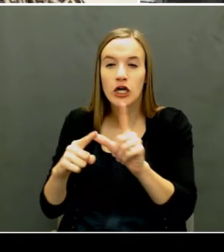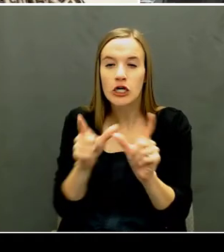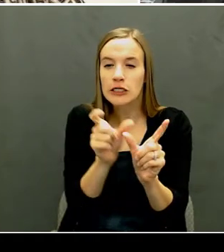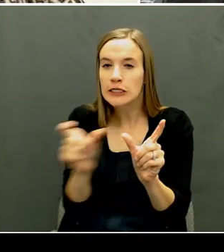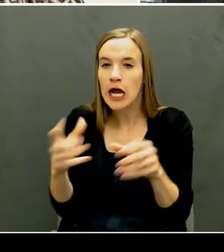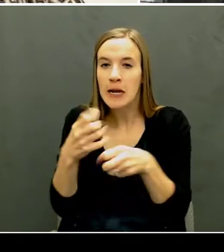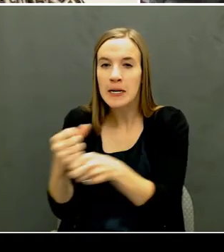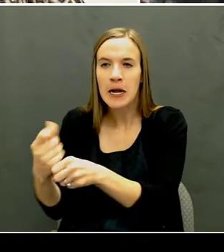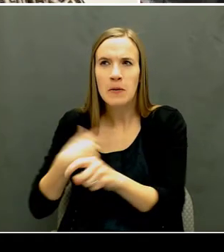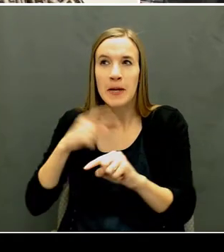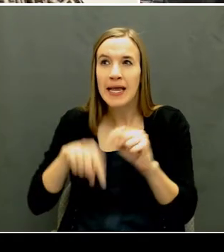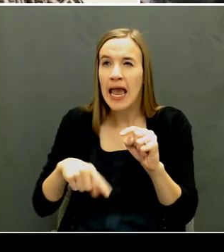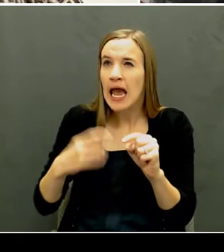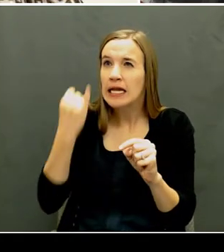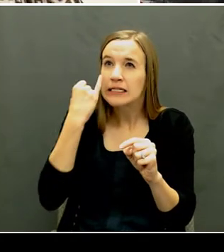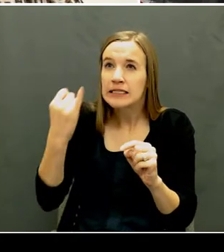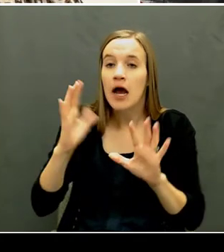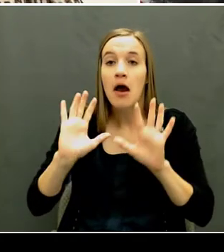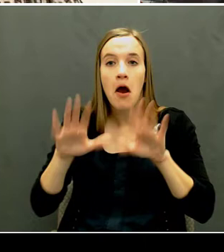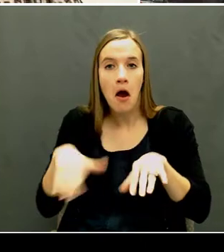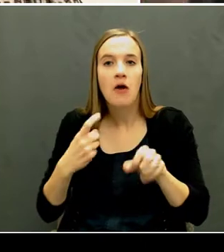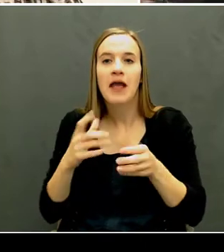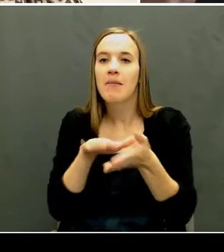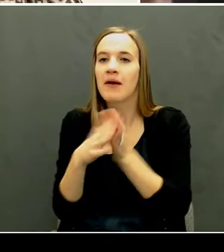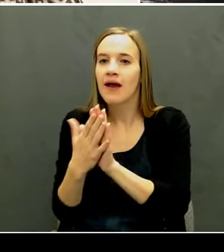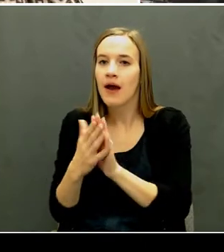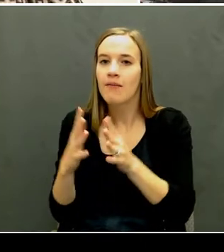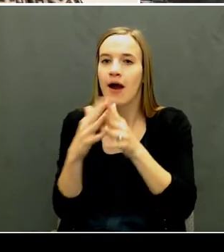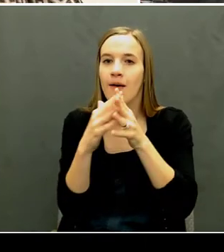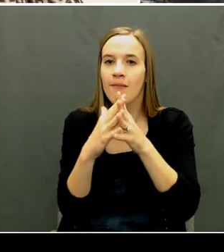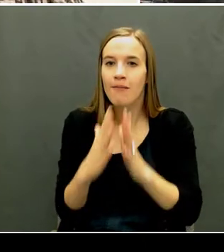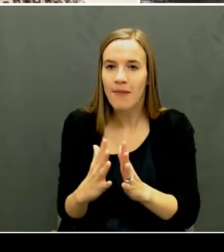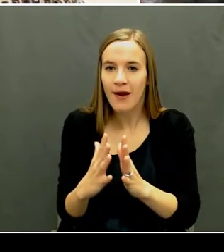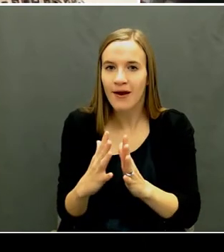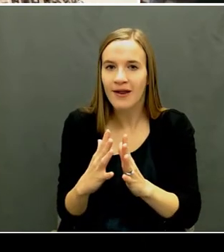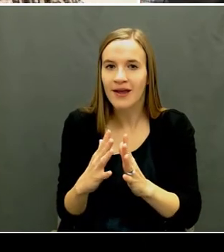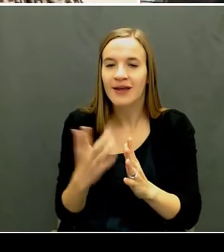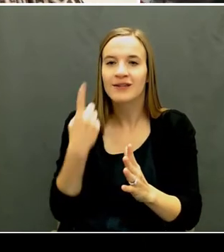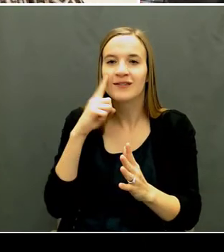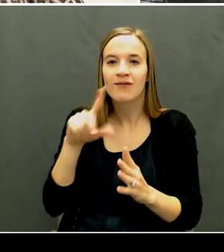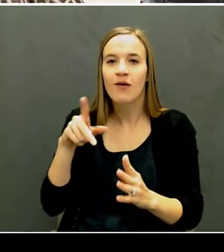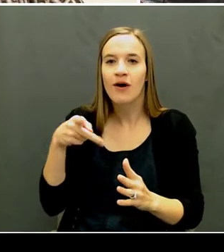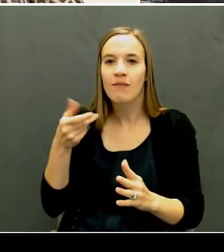Toilets. We could go in and when, and when non disabled people are using the